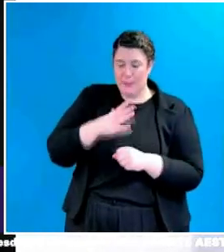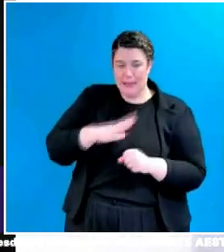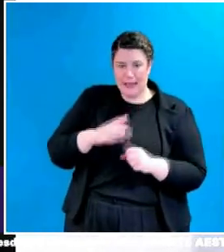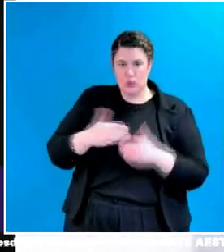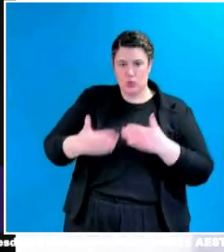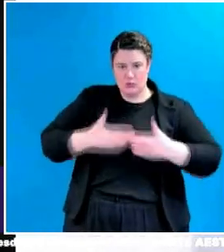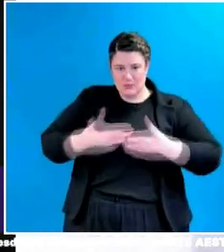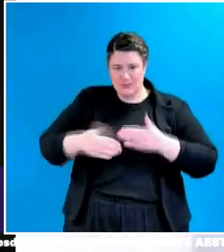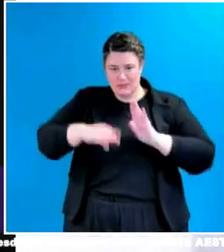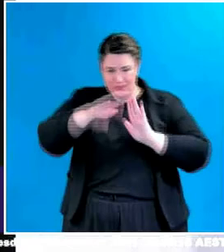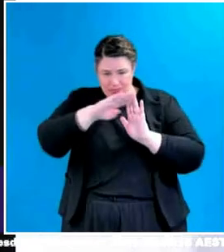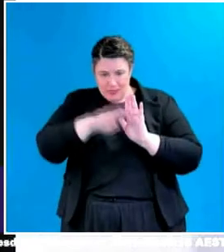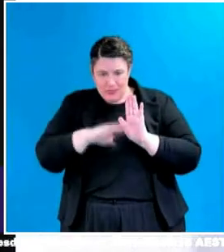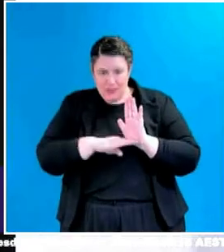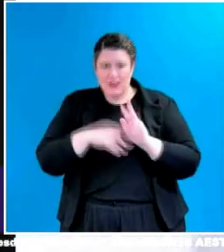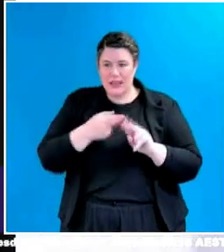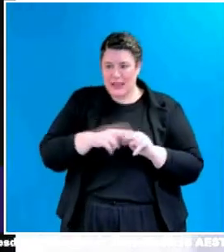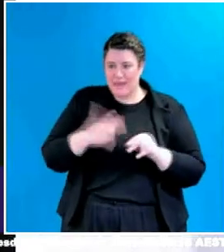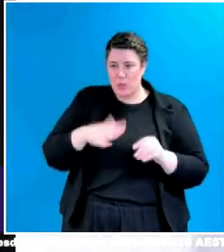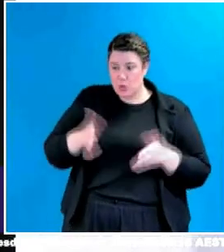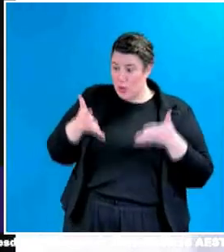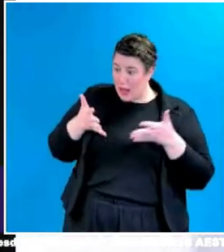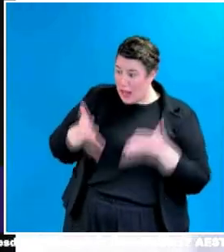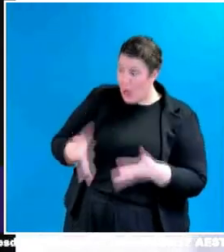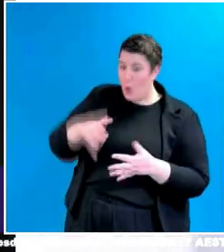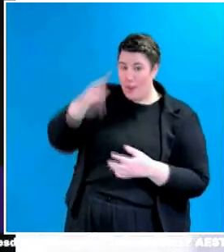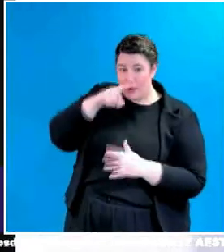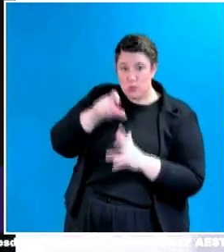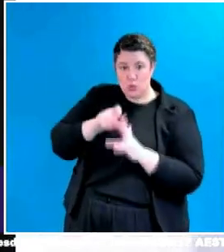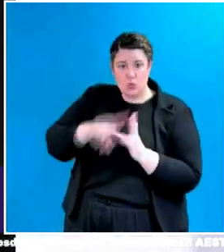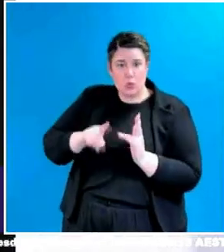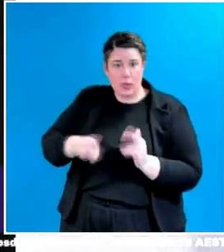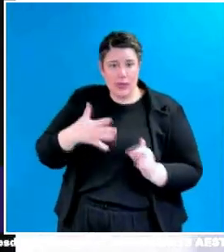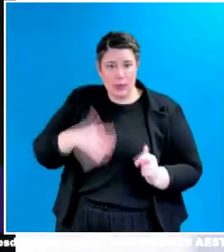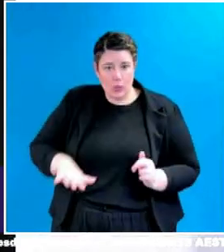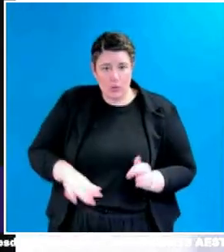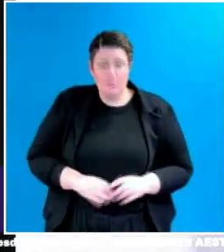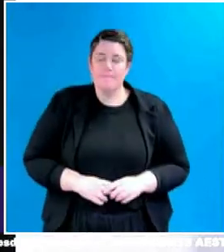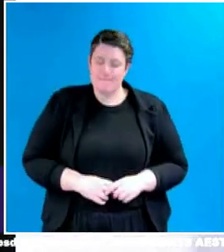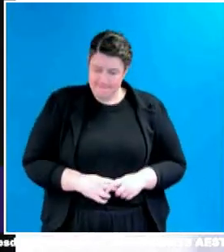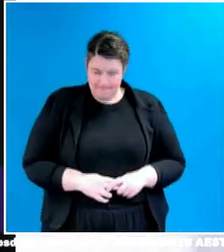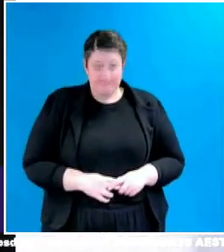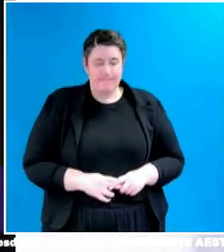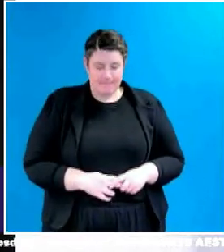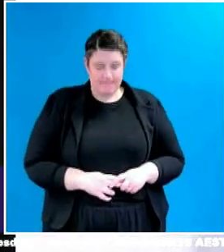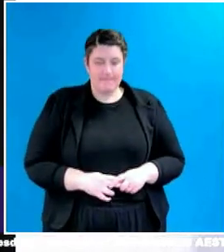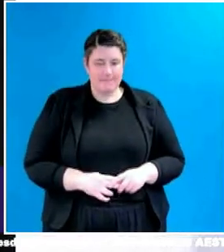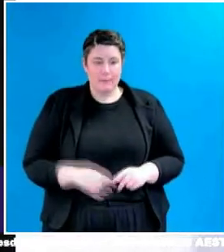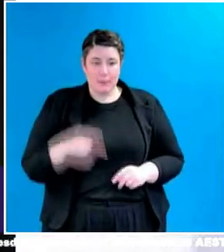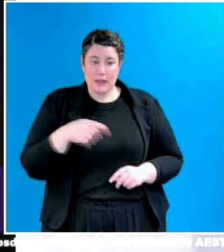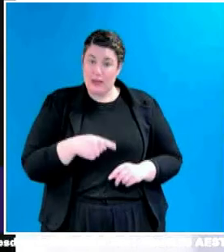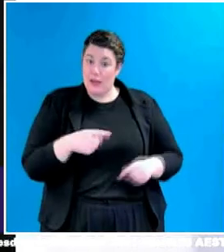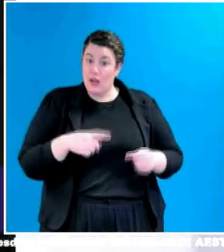governments wish to comply with civil and political rights? Absolutely, and that has been taken seriously for a number of